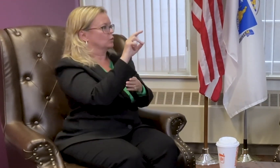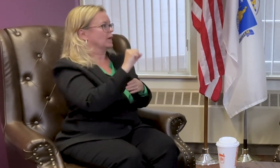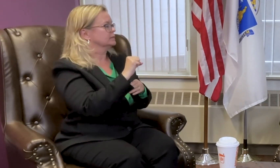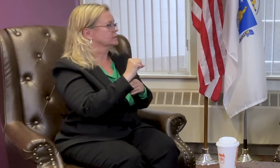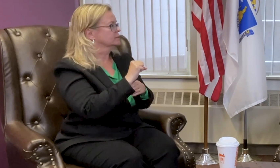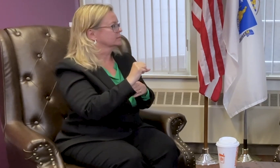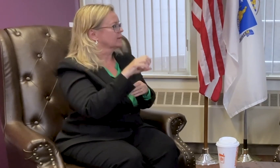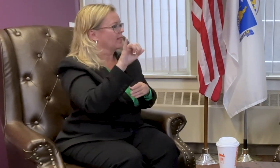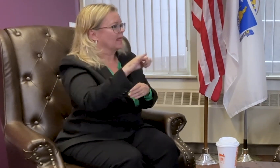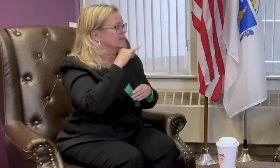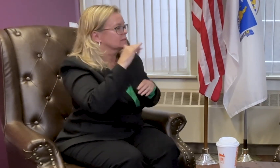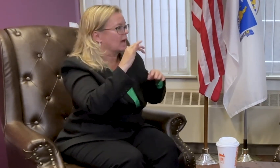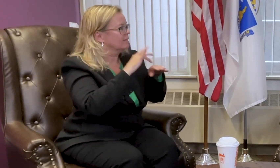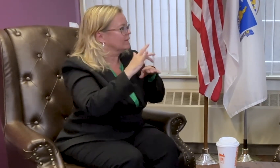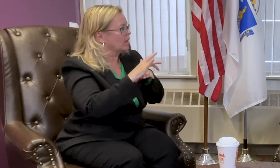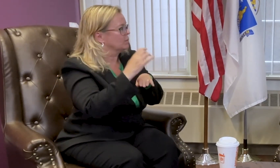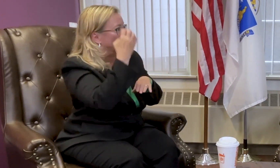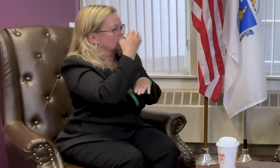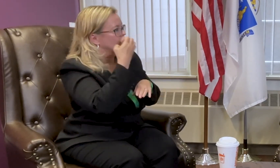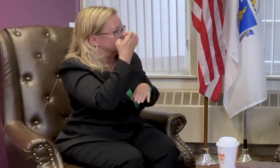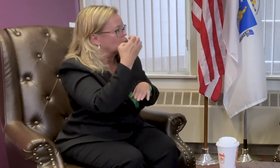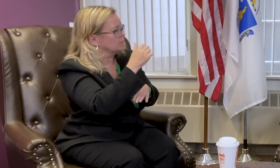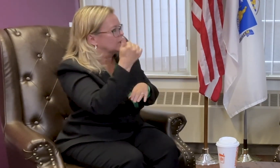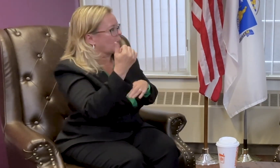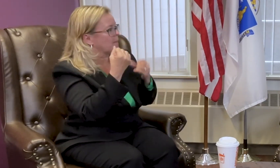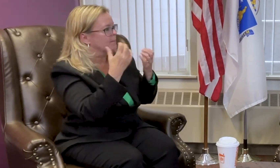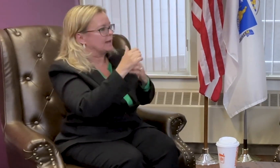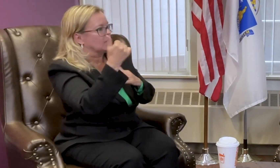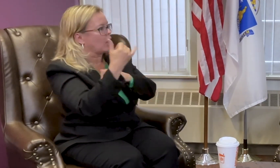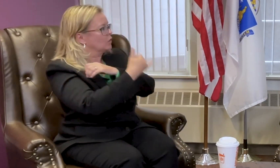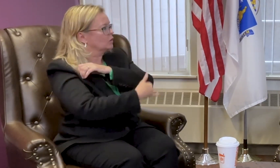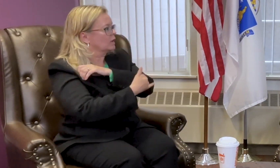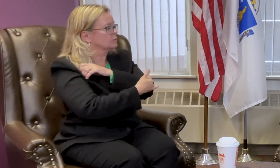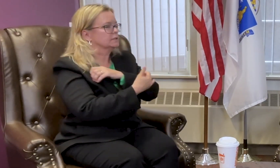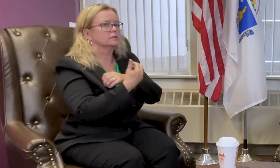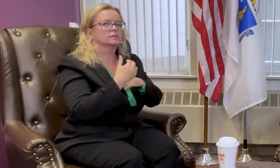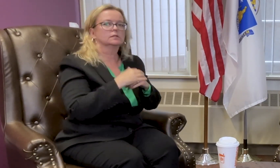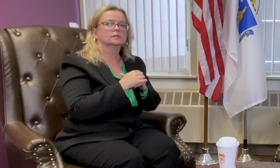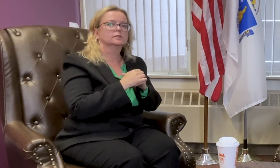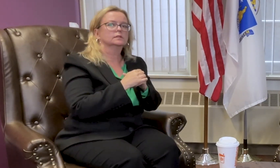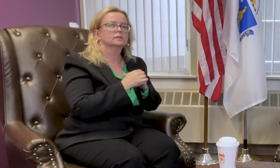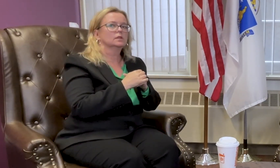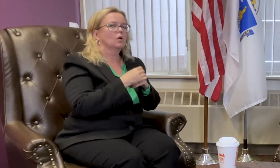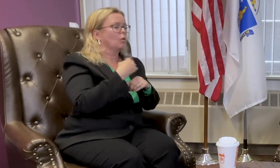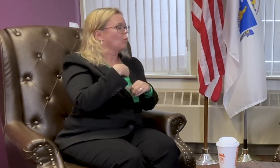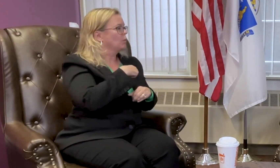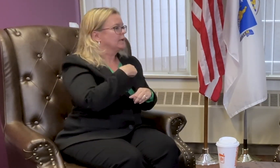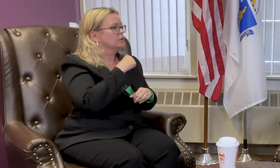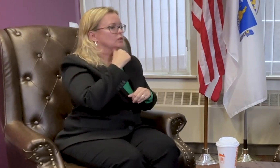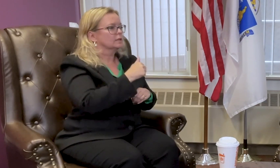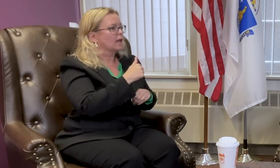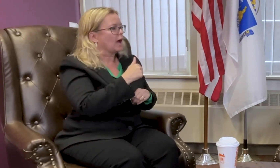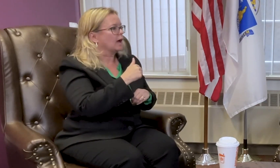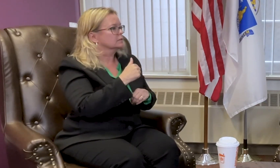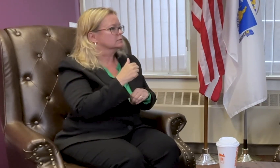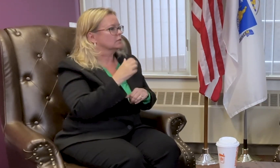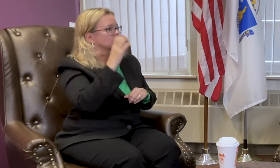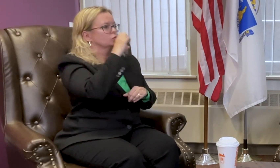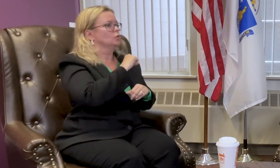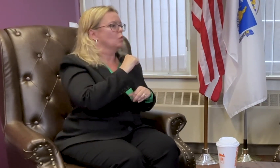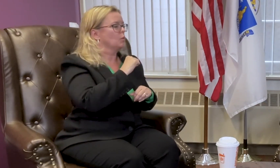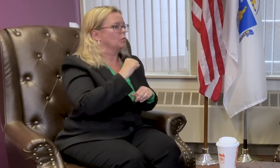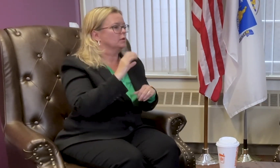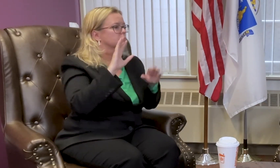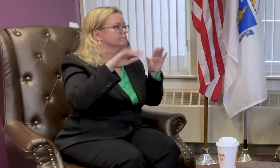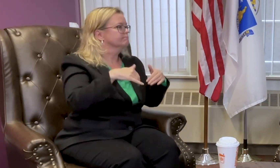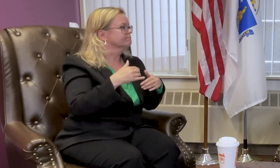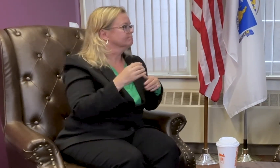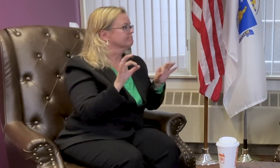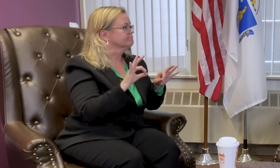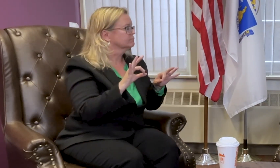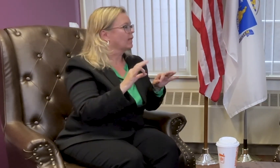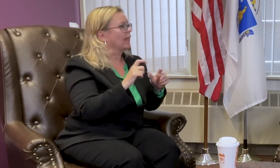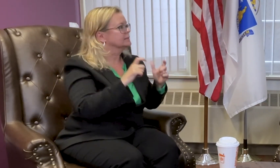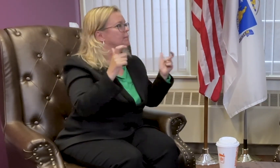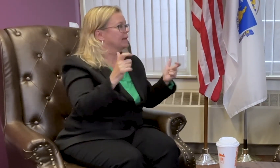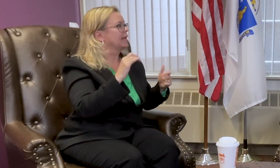they are not available in Europe or many other countries, so we cannot take them for granted.